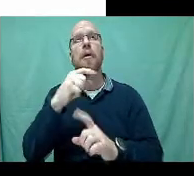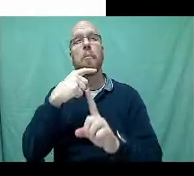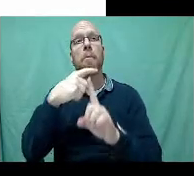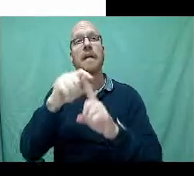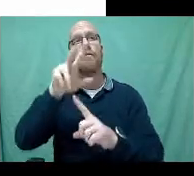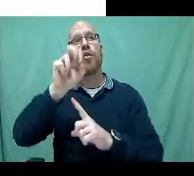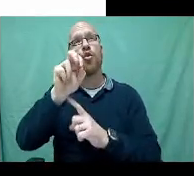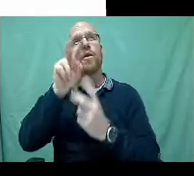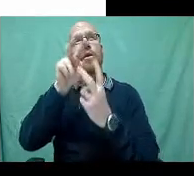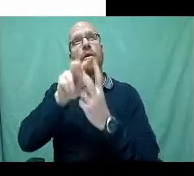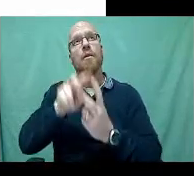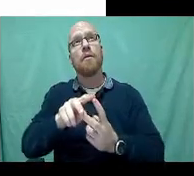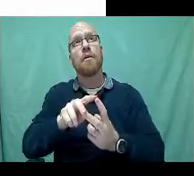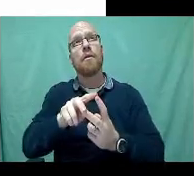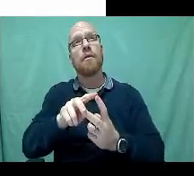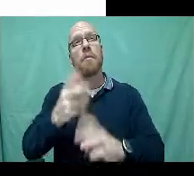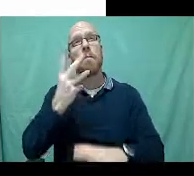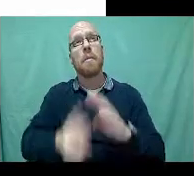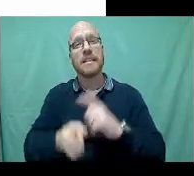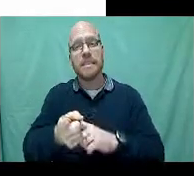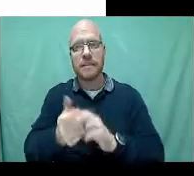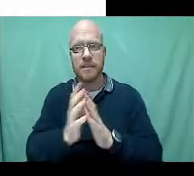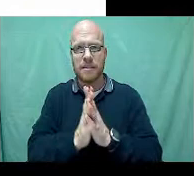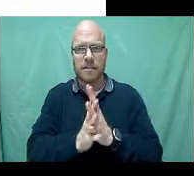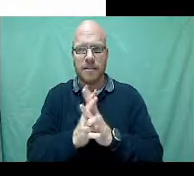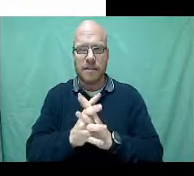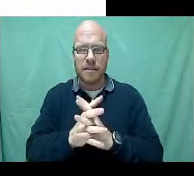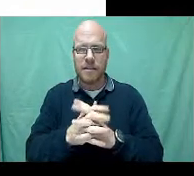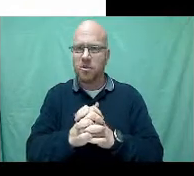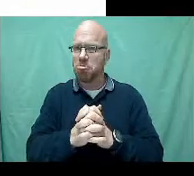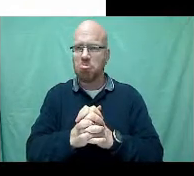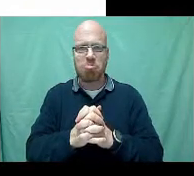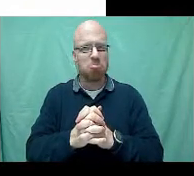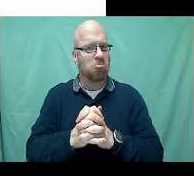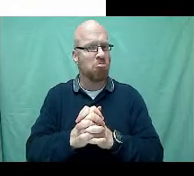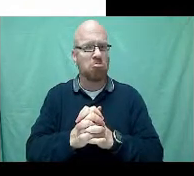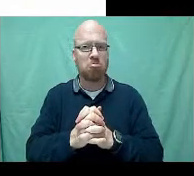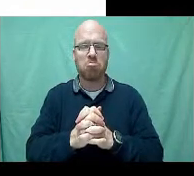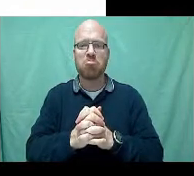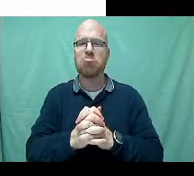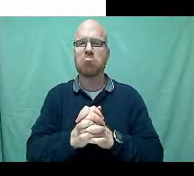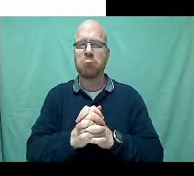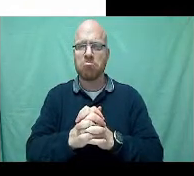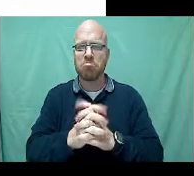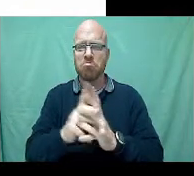Have I overlooked a pair? No, no I haven't.